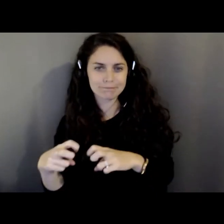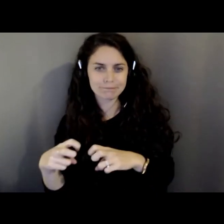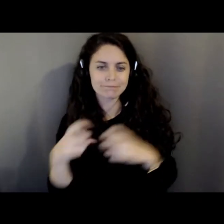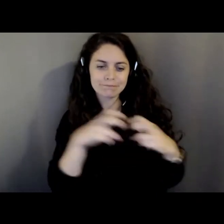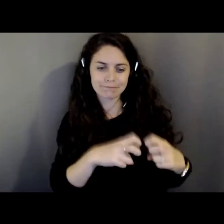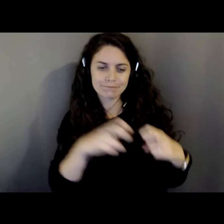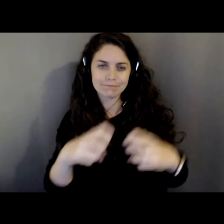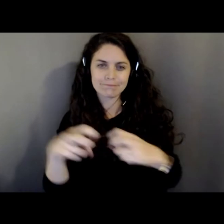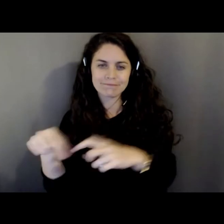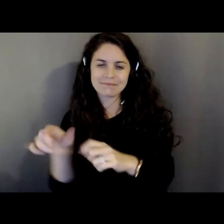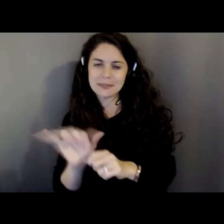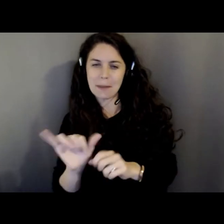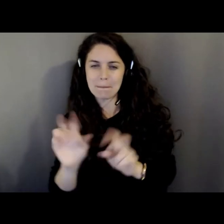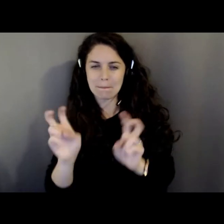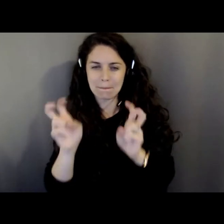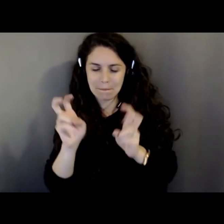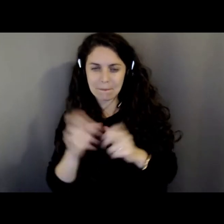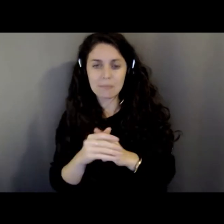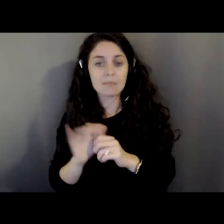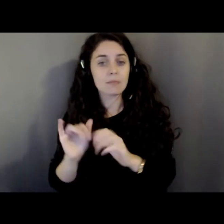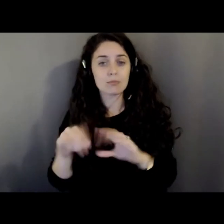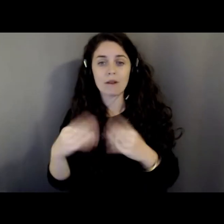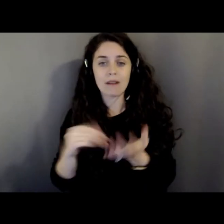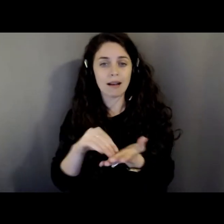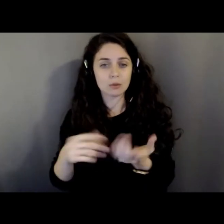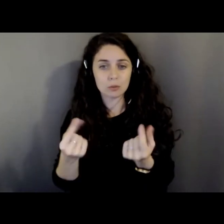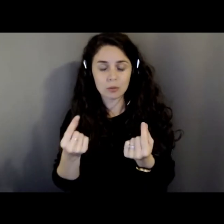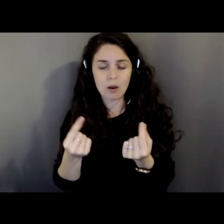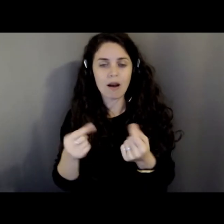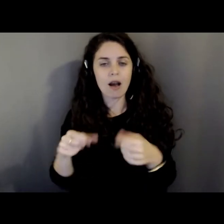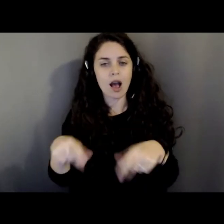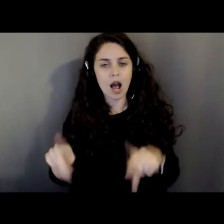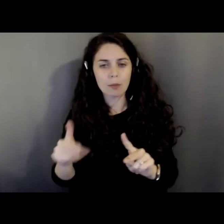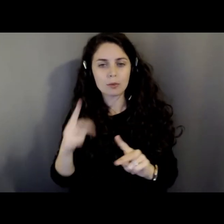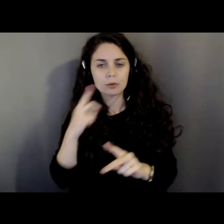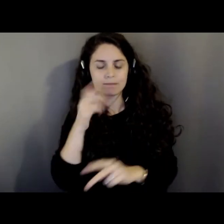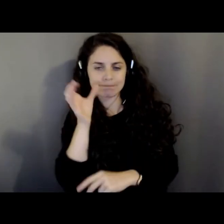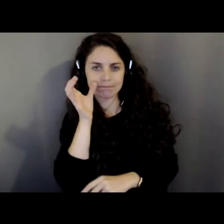provides students with is an opportunity to hear from other students with disabilities